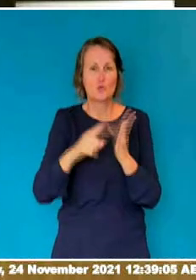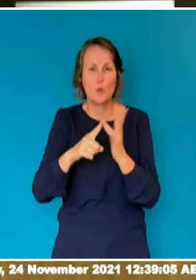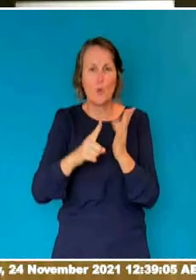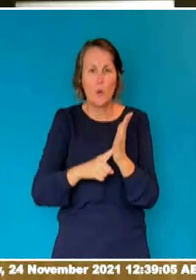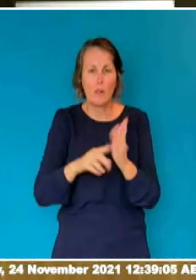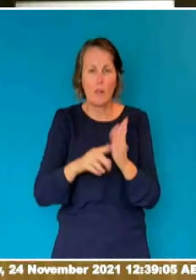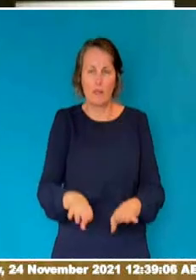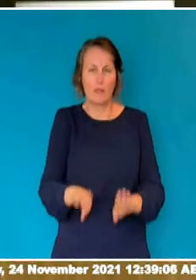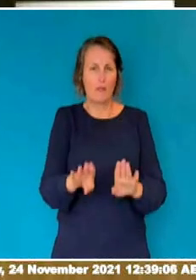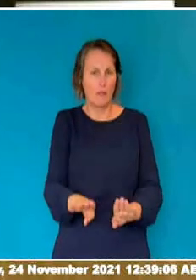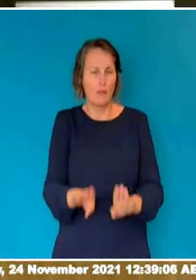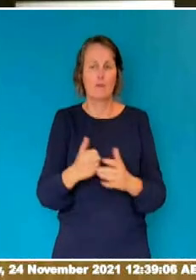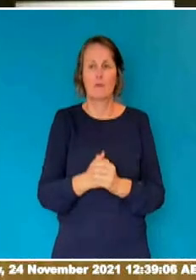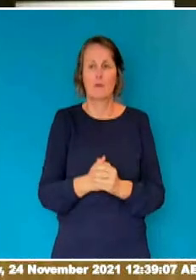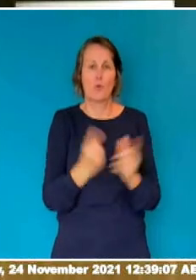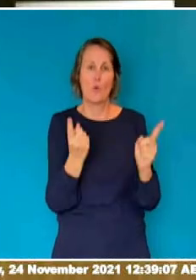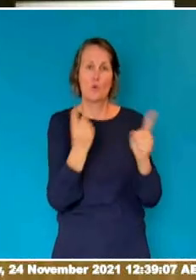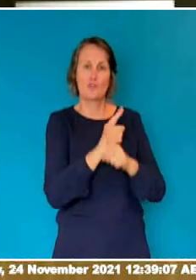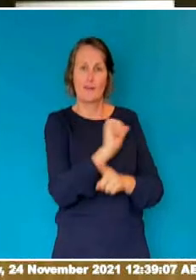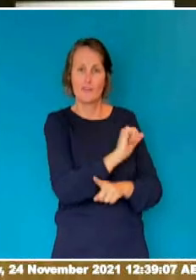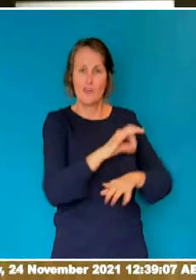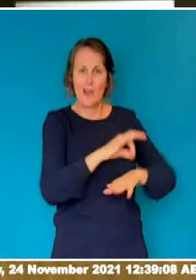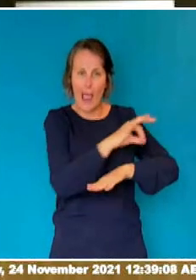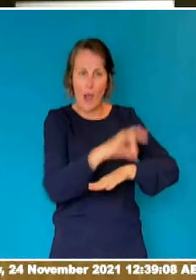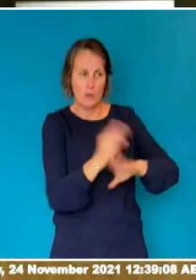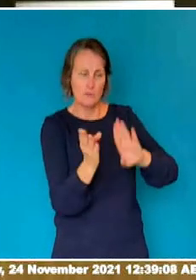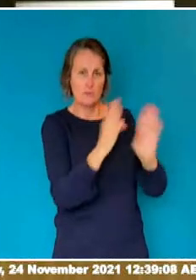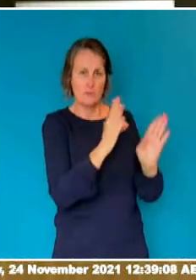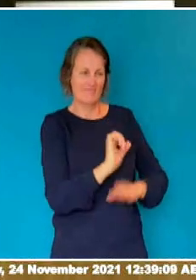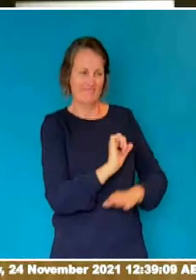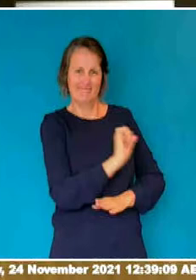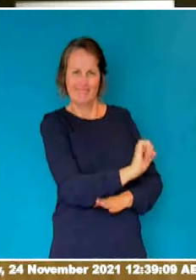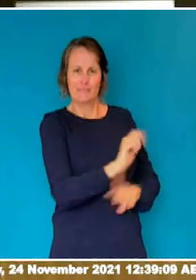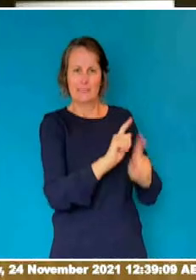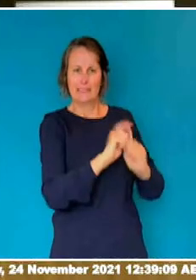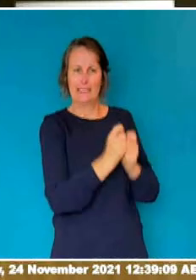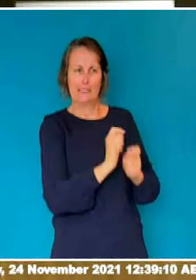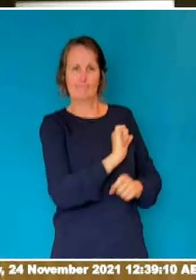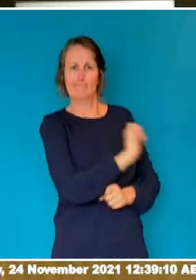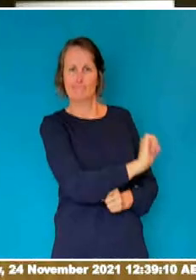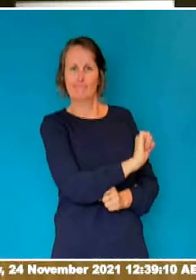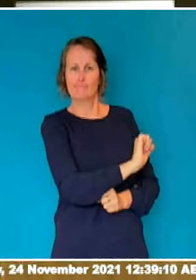working hours to accommodate treatments and things like that, they would not be costed